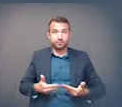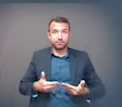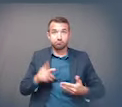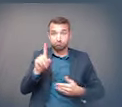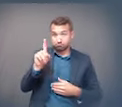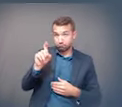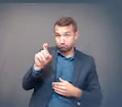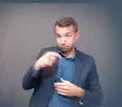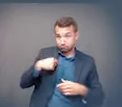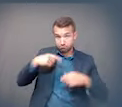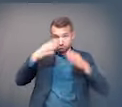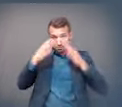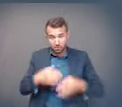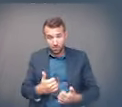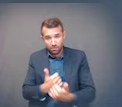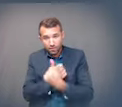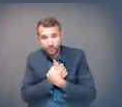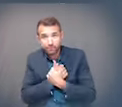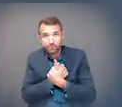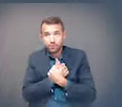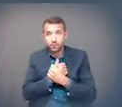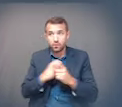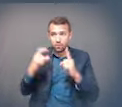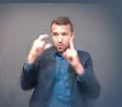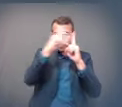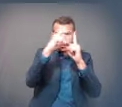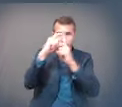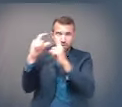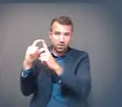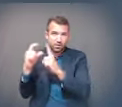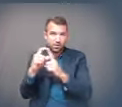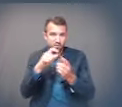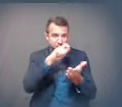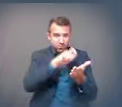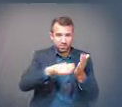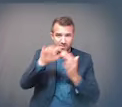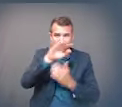I am a lover of words, left heartbroken by every spelling test.